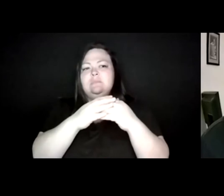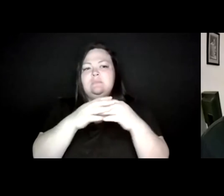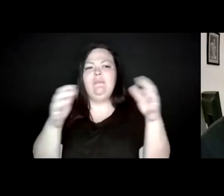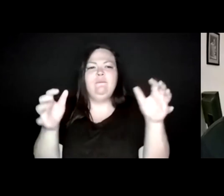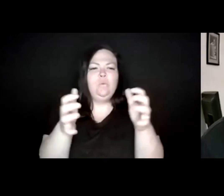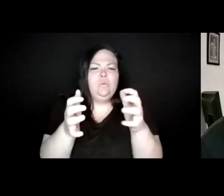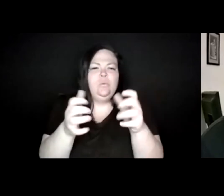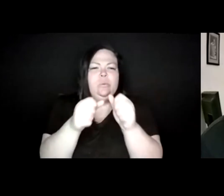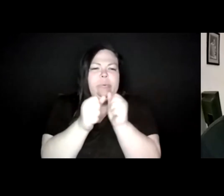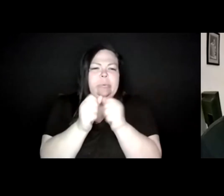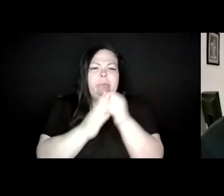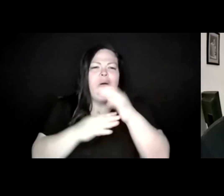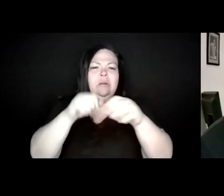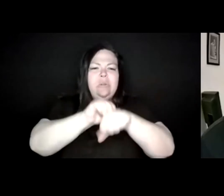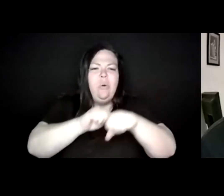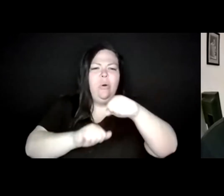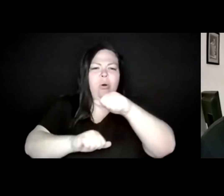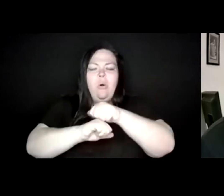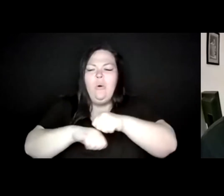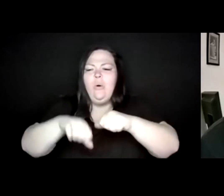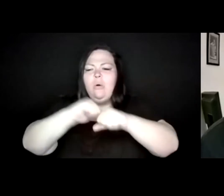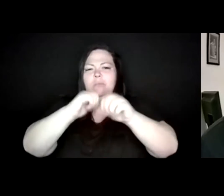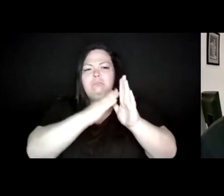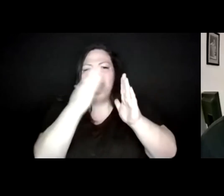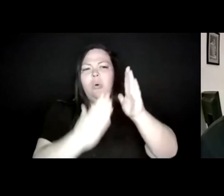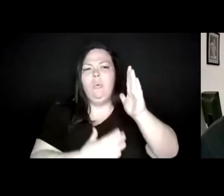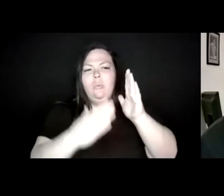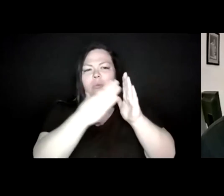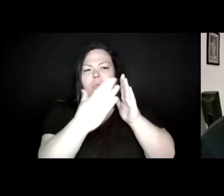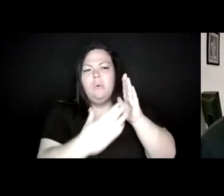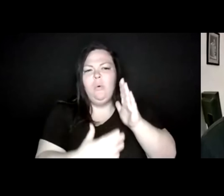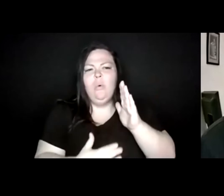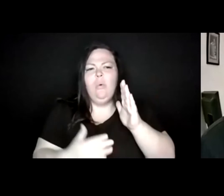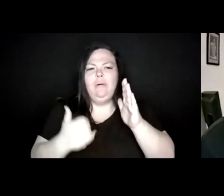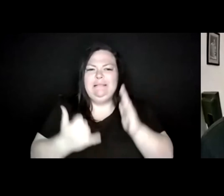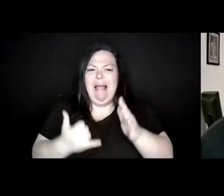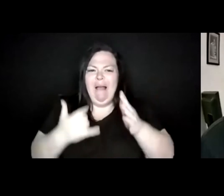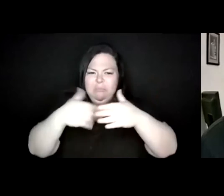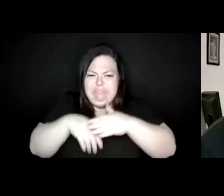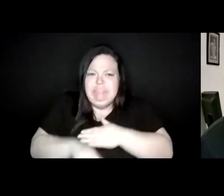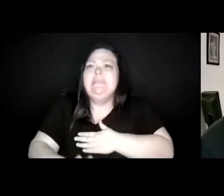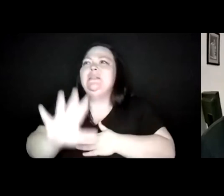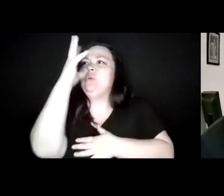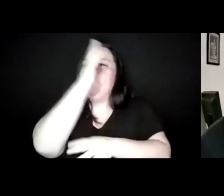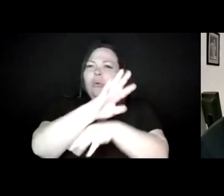freeze the building stones, crack the mortar,/ push me out of a world that no longer makes